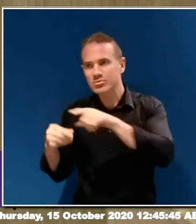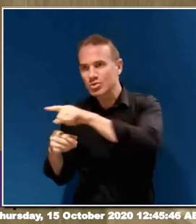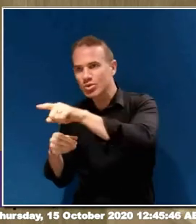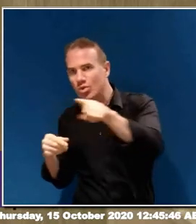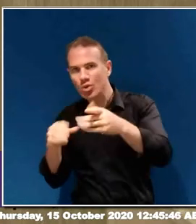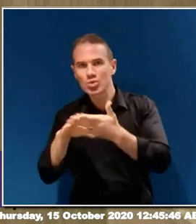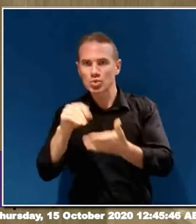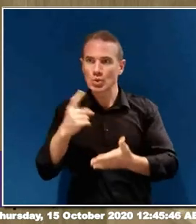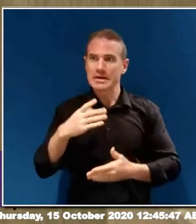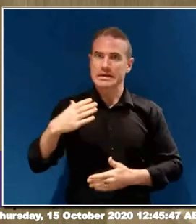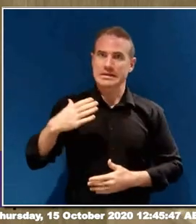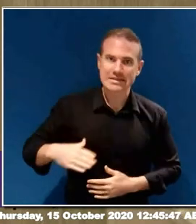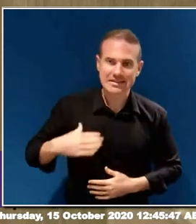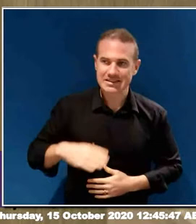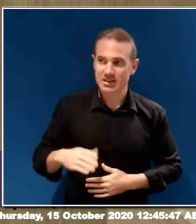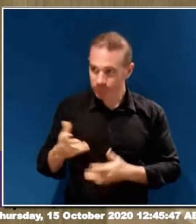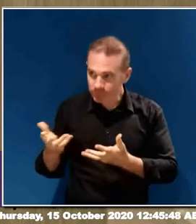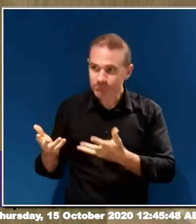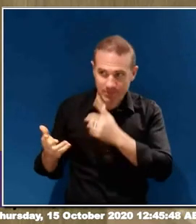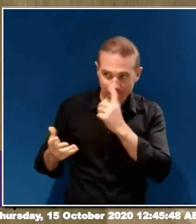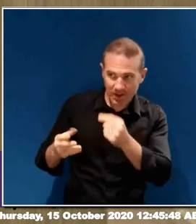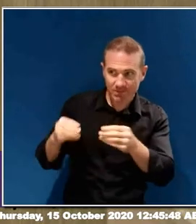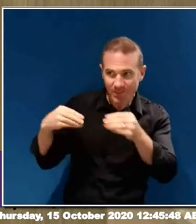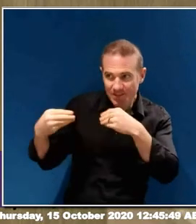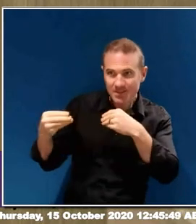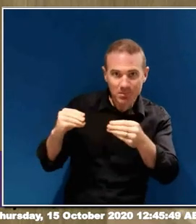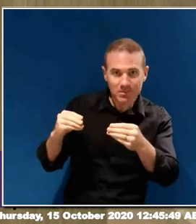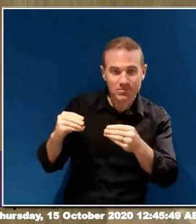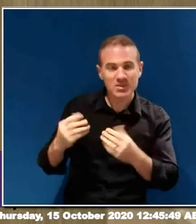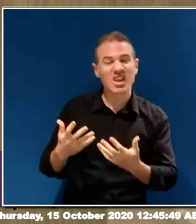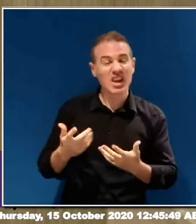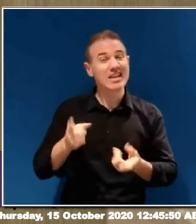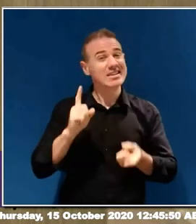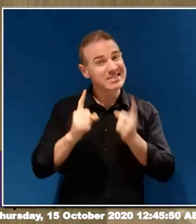And occasionally the response is "That's not fair to the other kids."